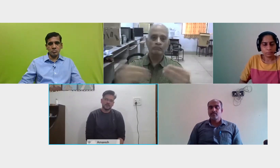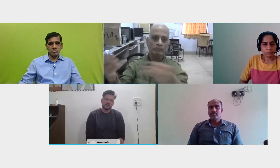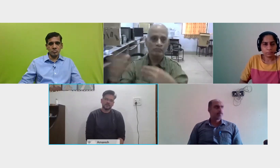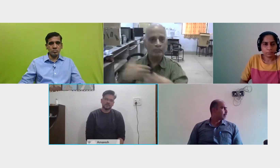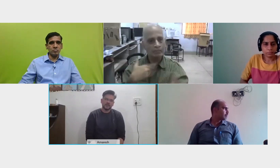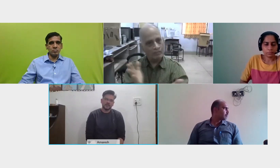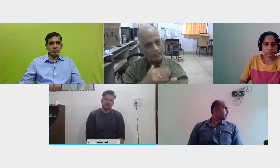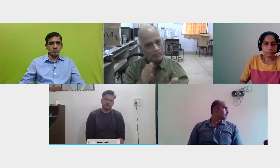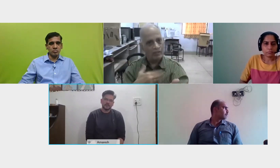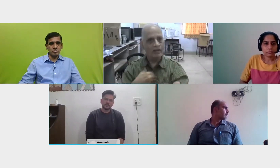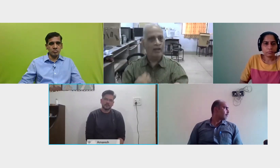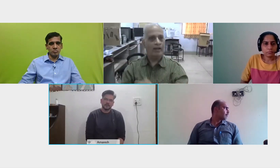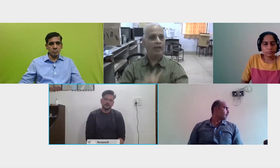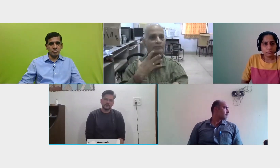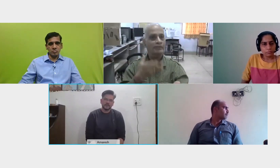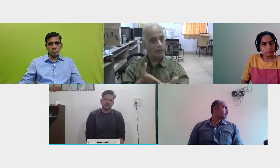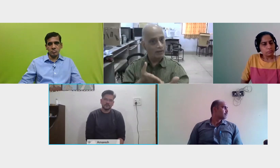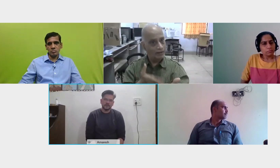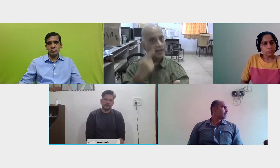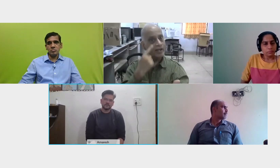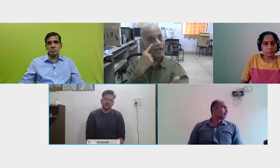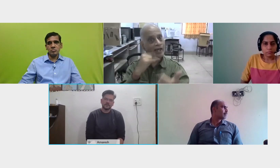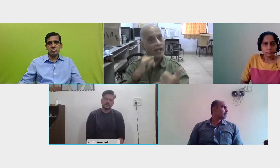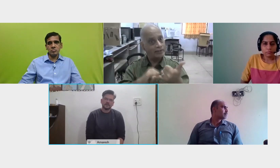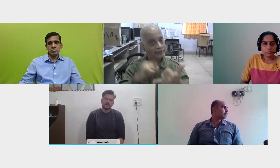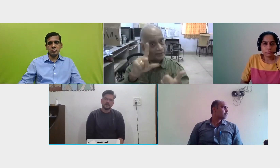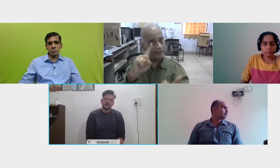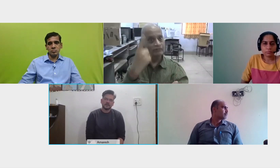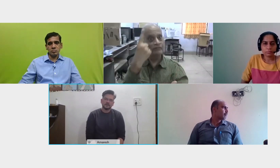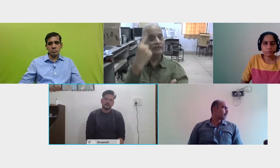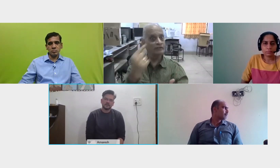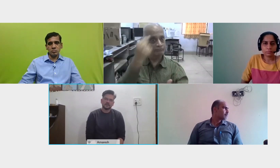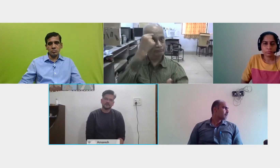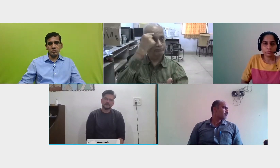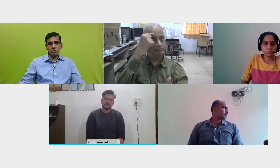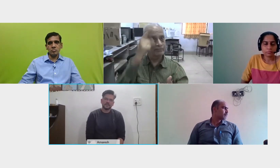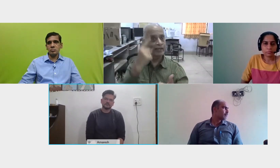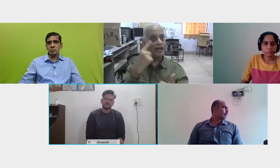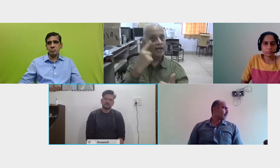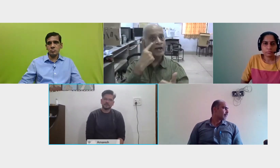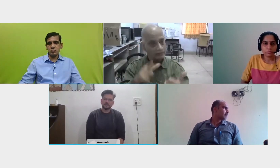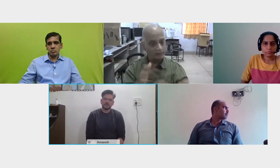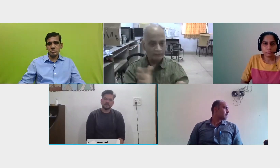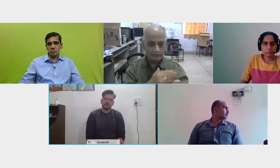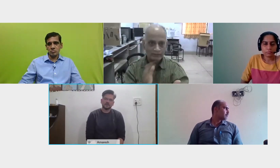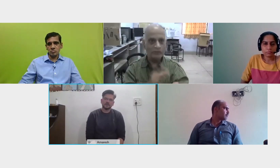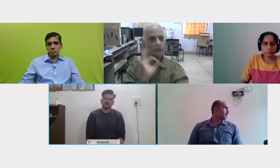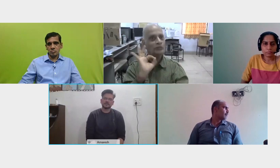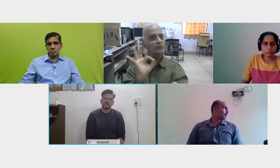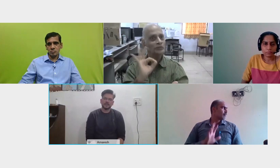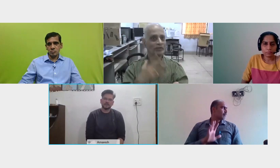published by American Federation of the Deaf and for the first time something called Indian